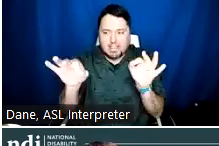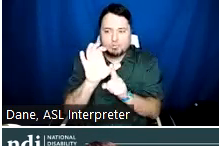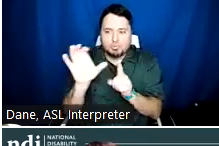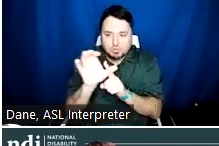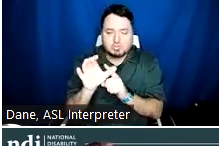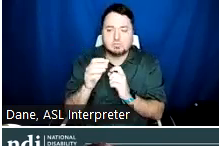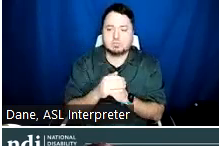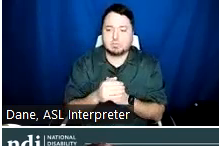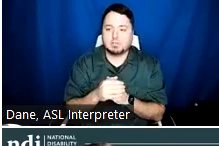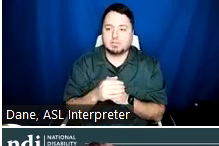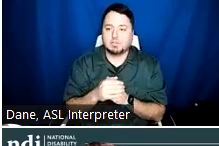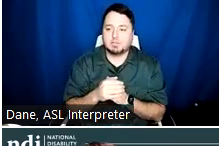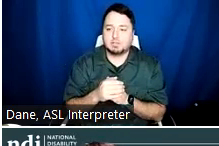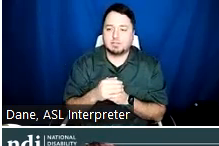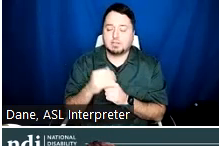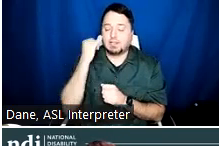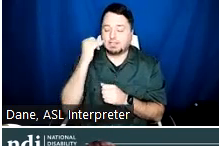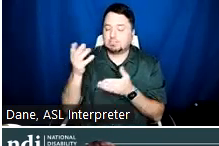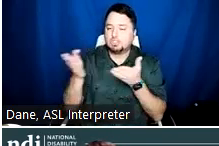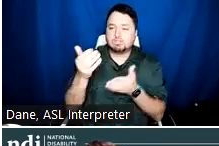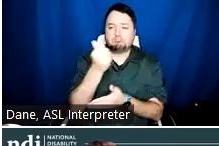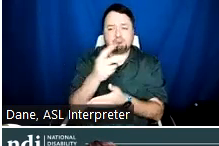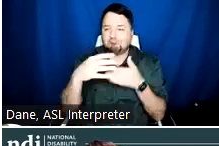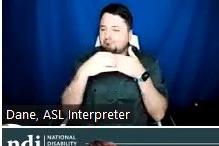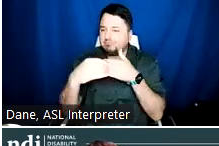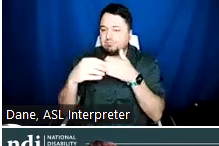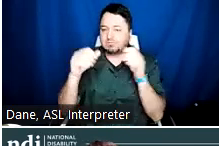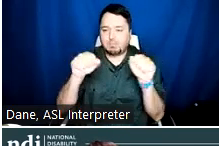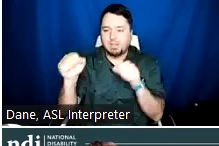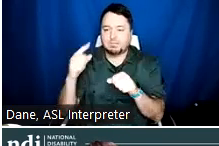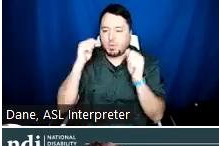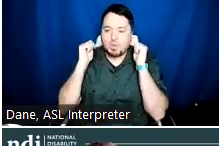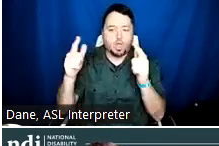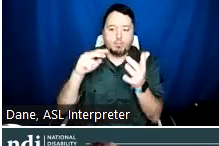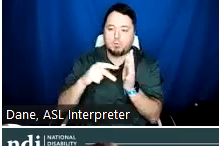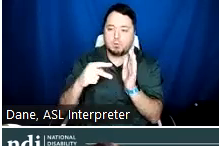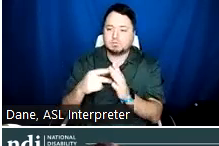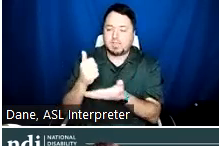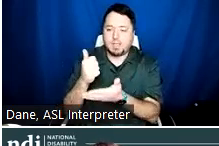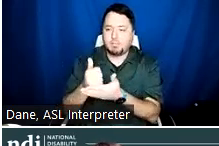in numerous leadership capacities; all with the integrated purpose of advancing educational equity